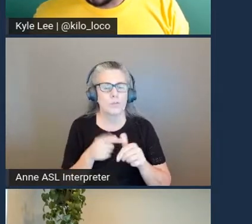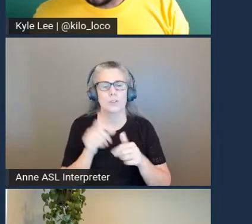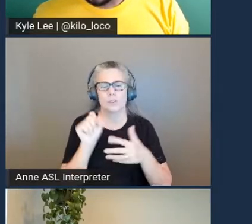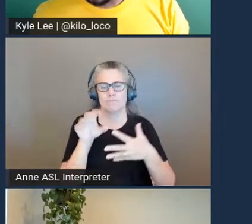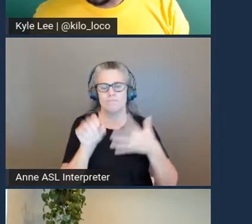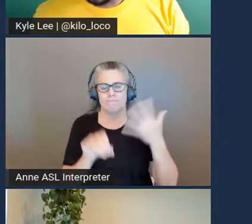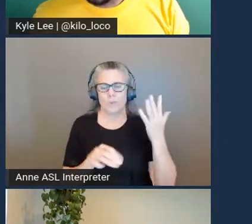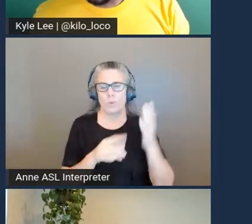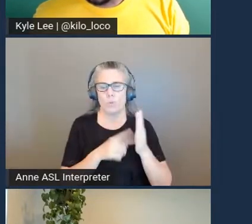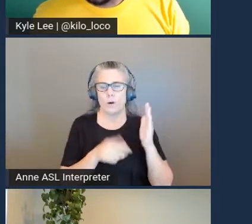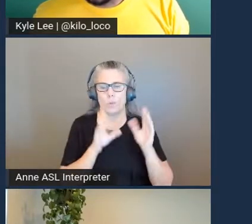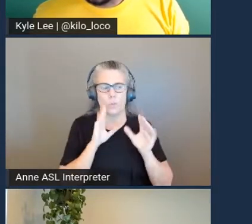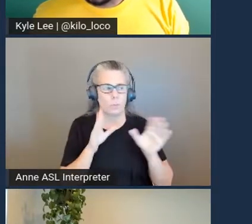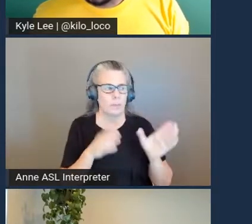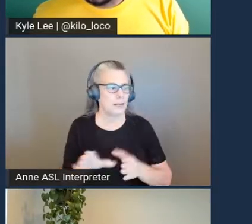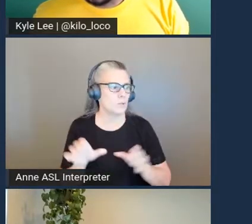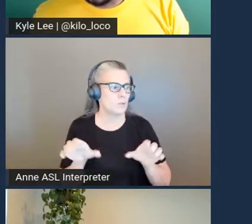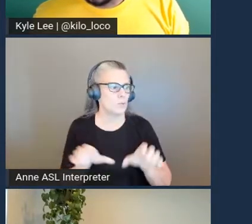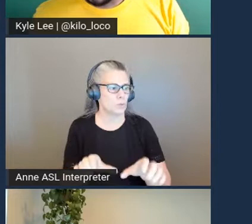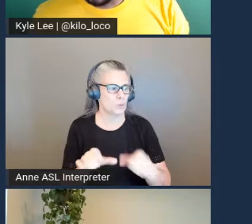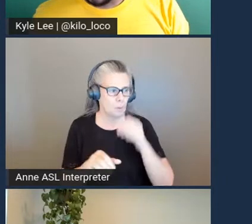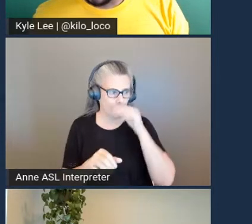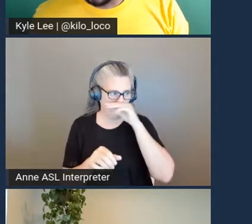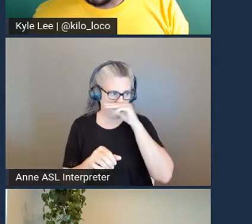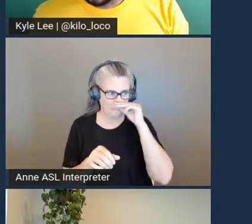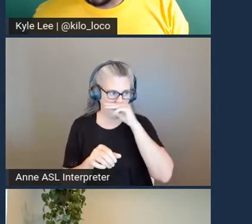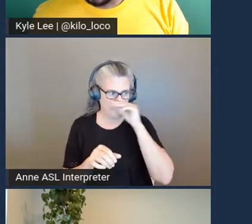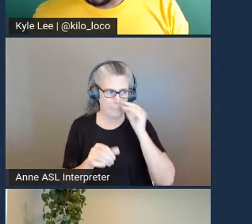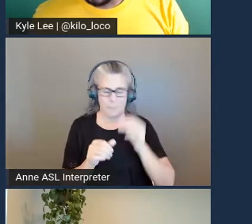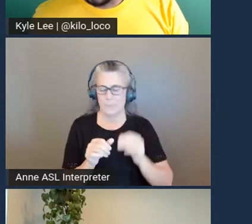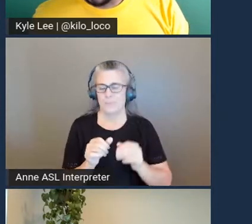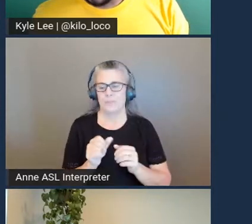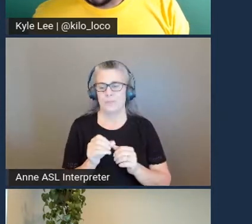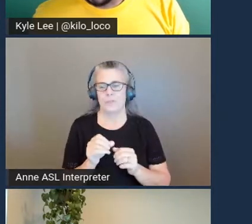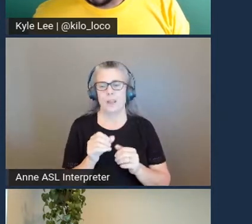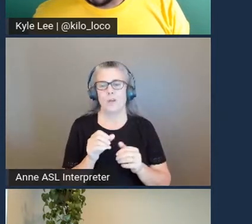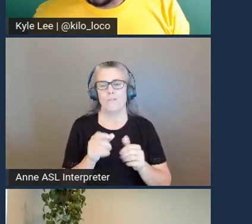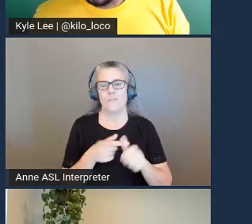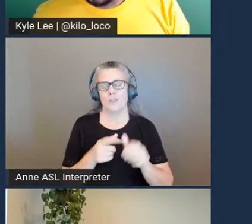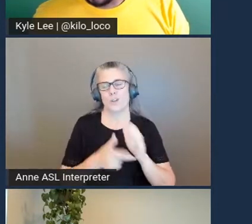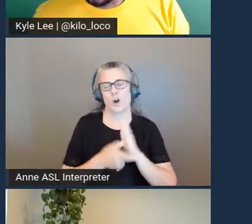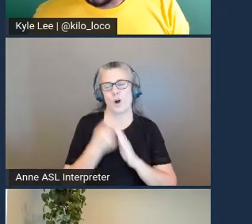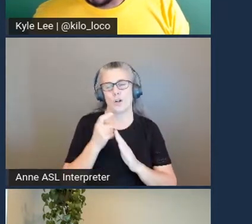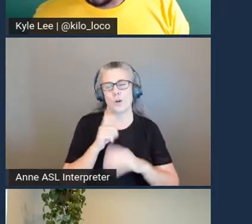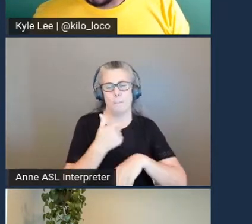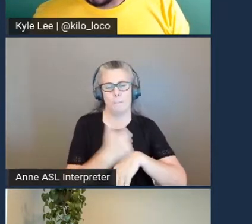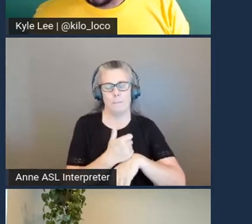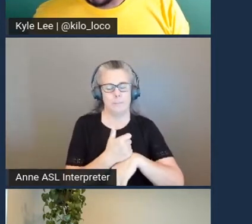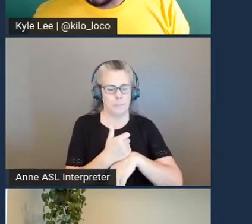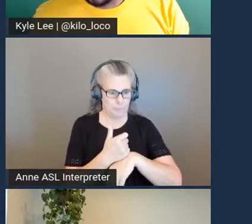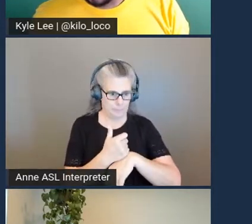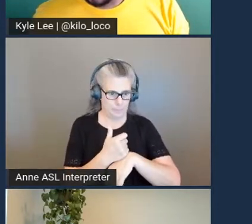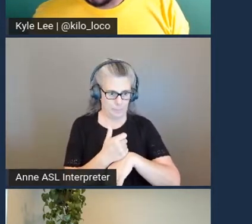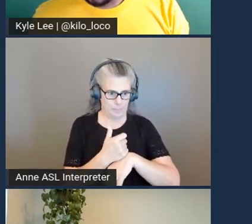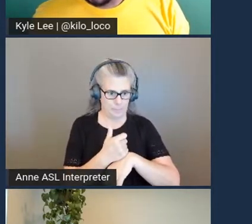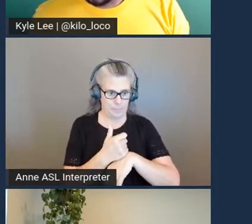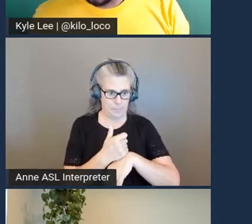And then like the high level sections, the first section is all your basics, your setting. Setting up your surrounding information